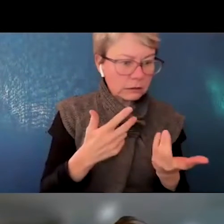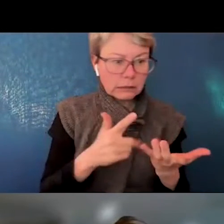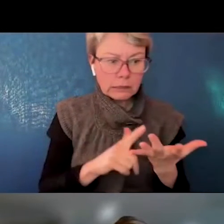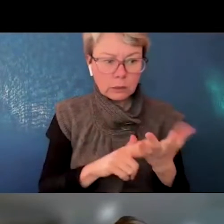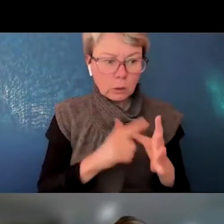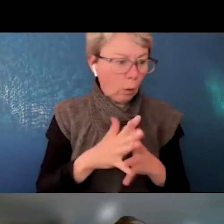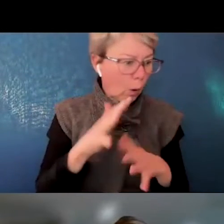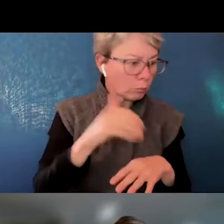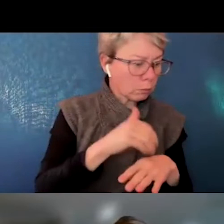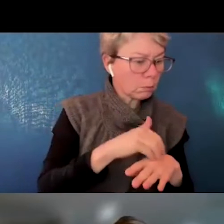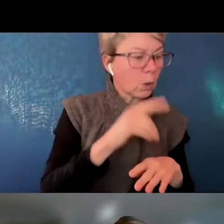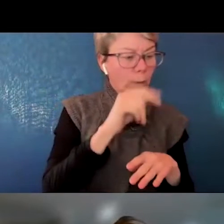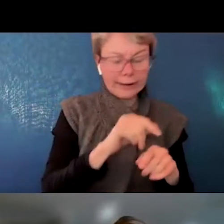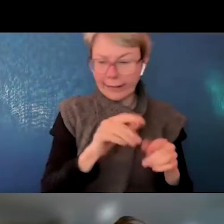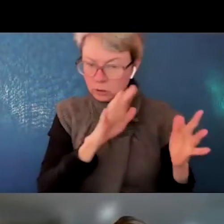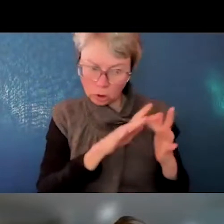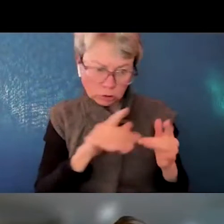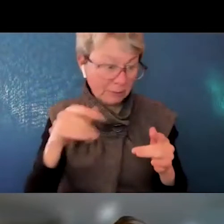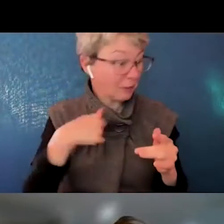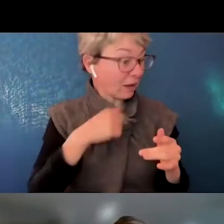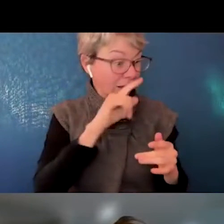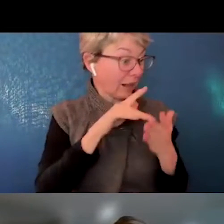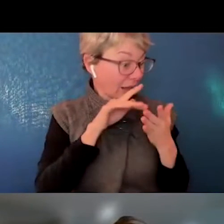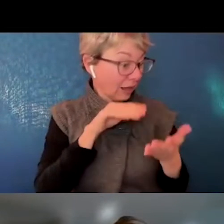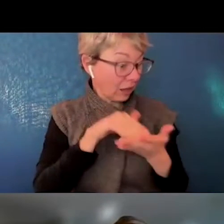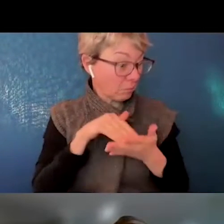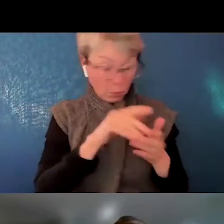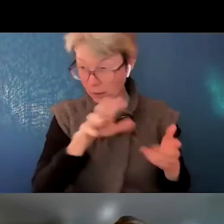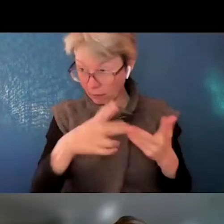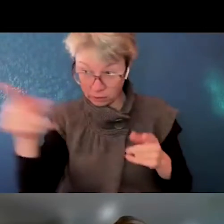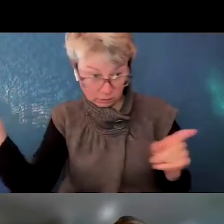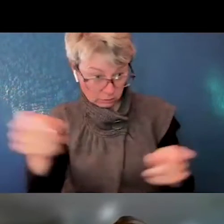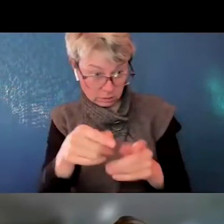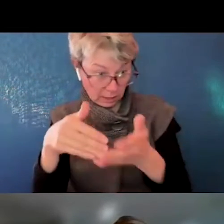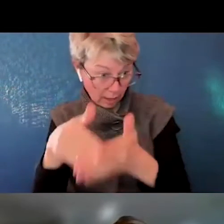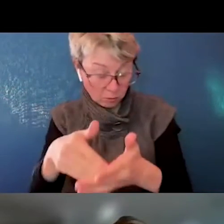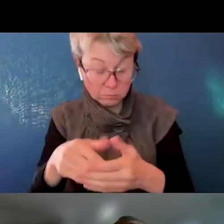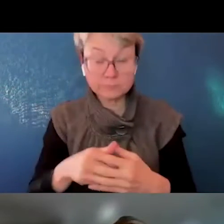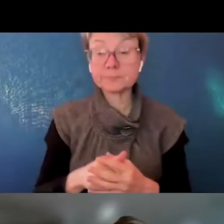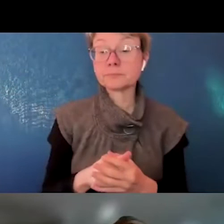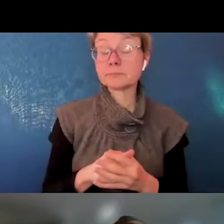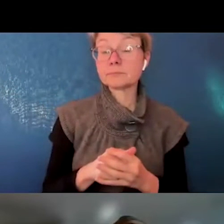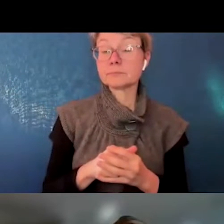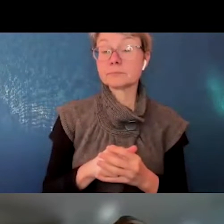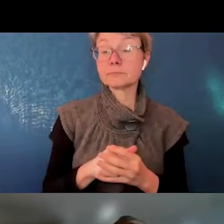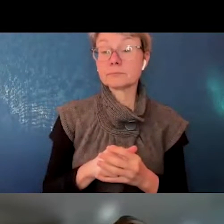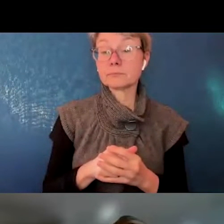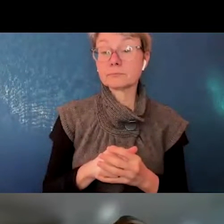make appropriate referrals if we can't assist them uh we also provide uh legal advice to Children um